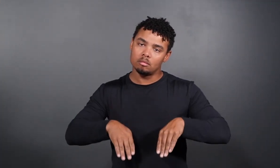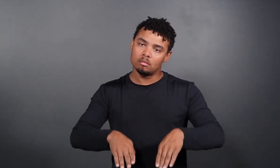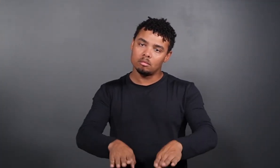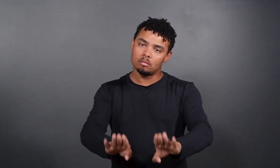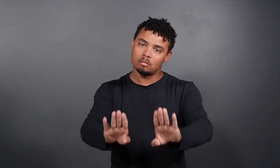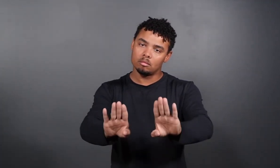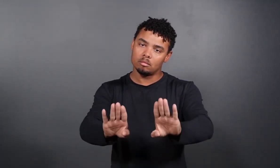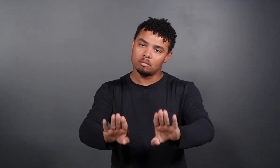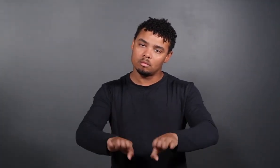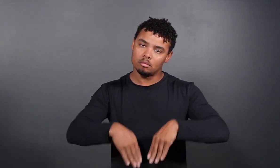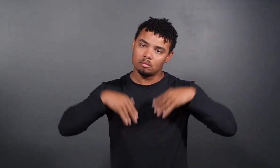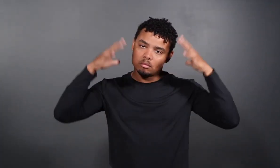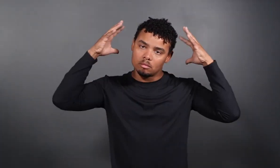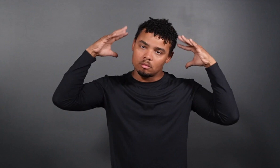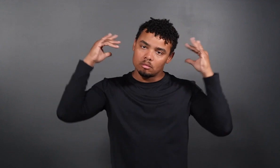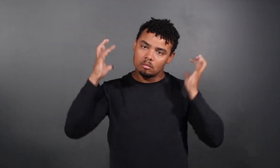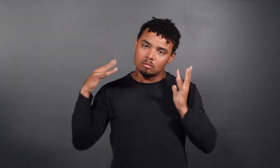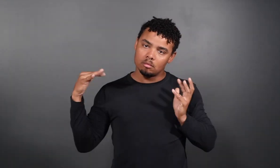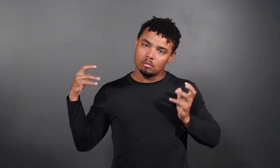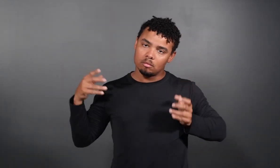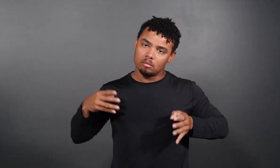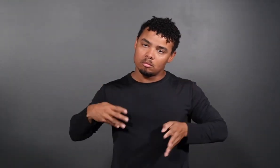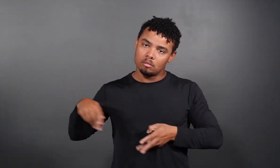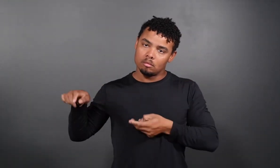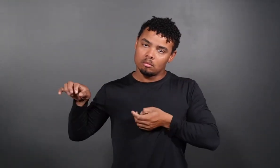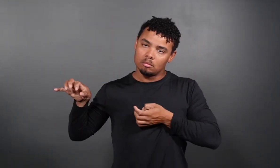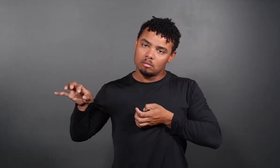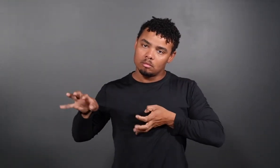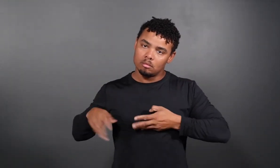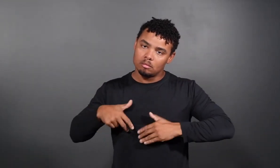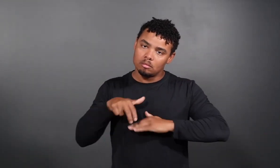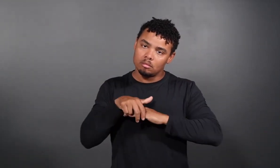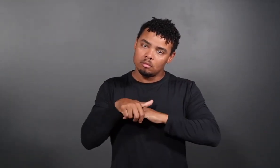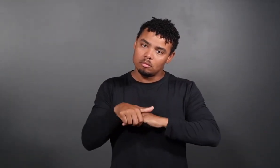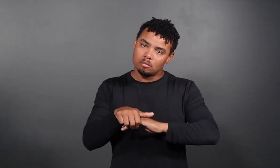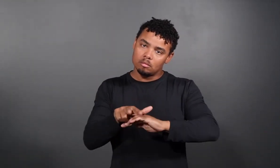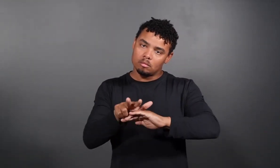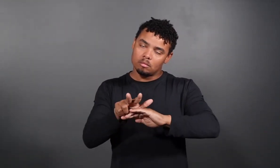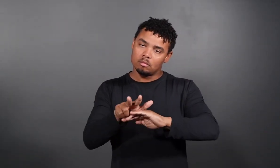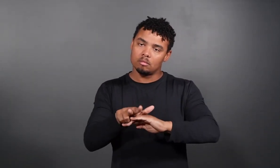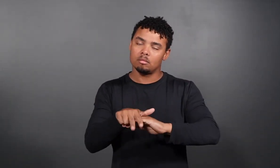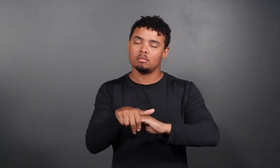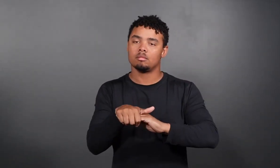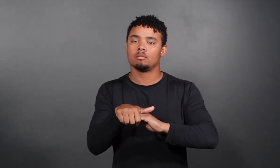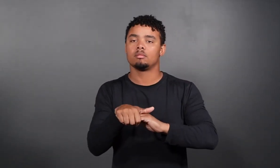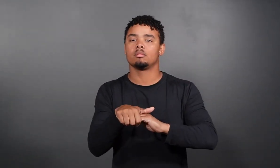the feet come up again hair a curled locks unfurl she swings them to and fro glassy eyed